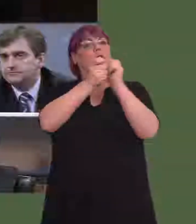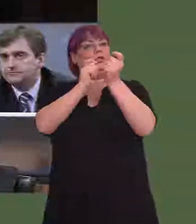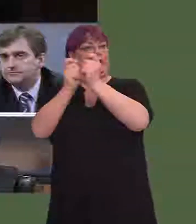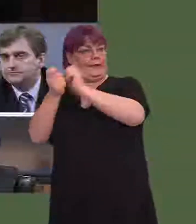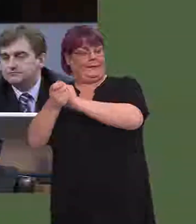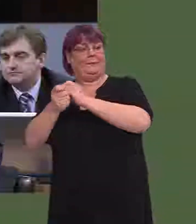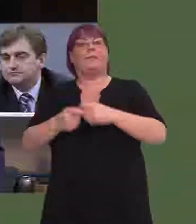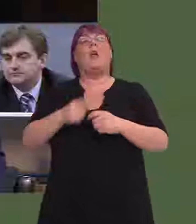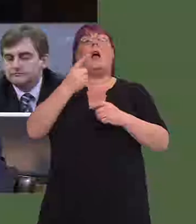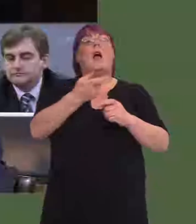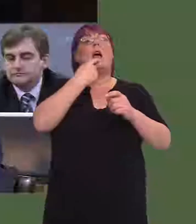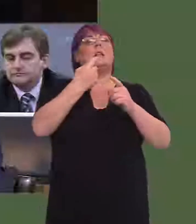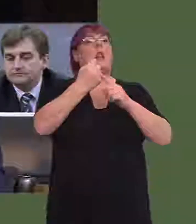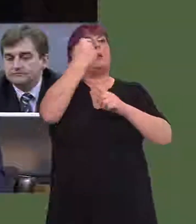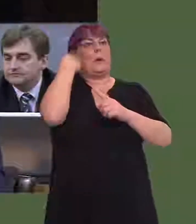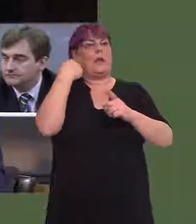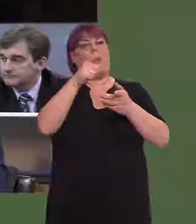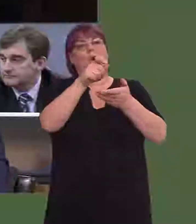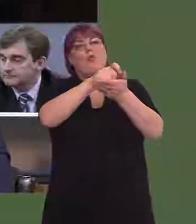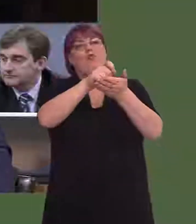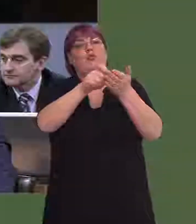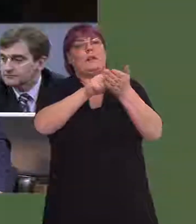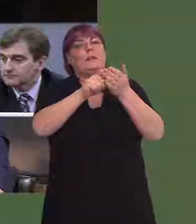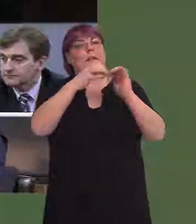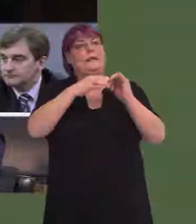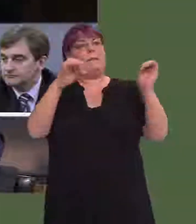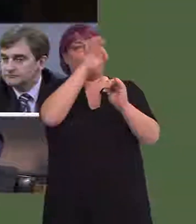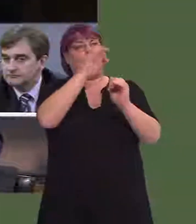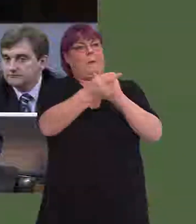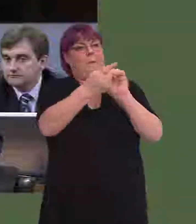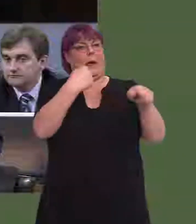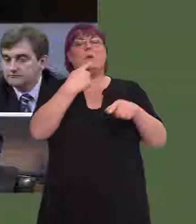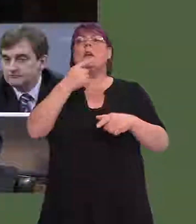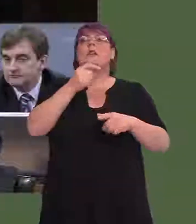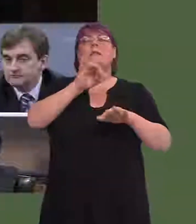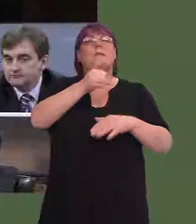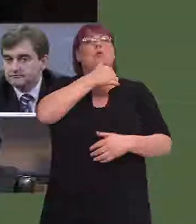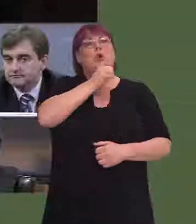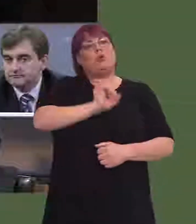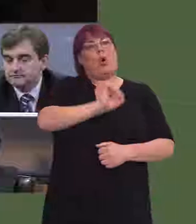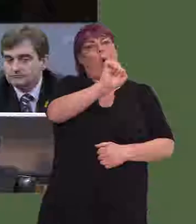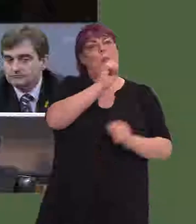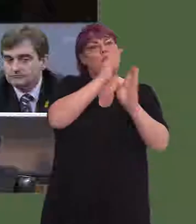back from you acknowledging that you do, on certain occasions, use a private e-mail address